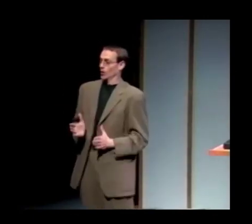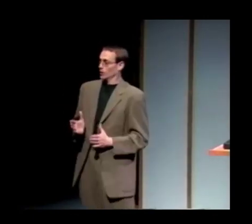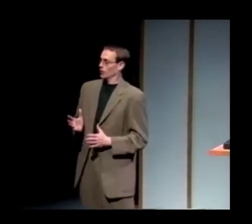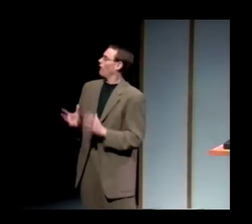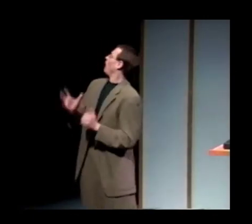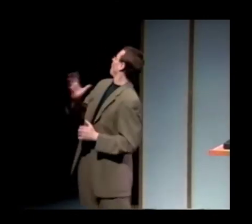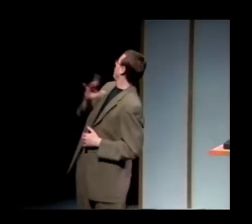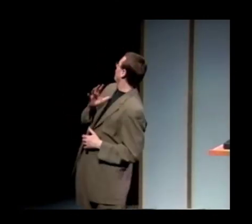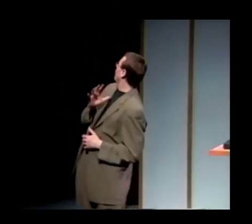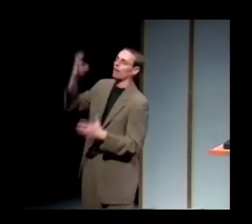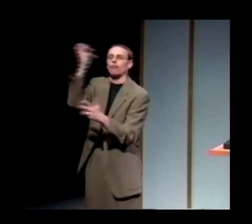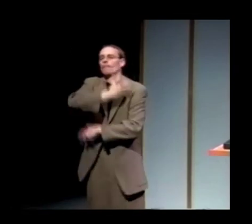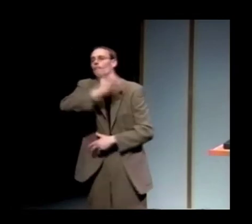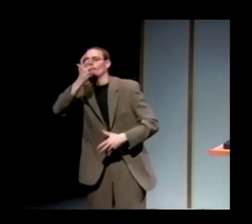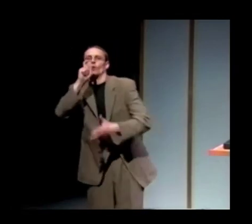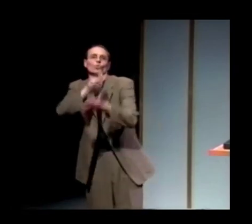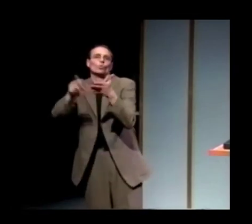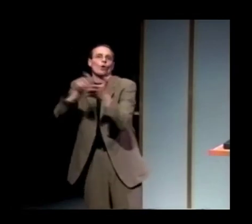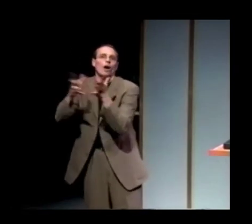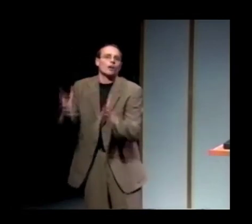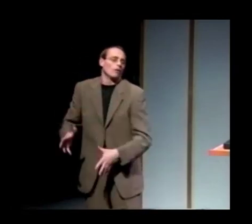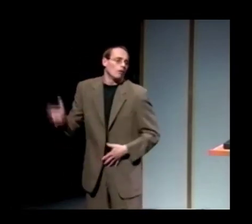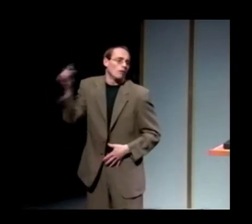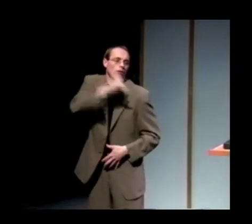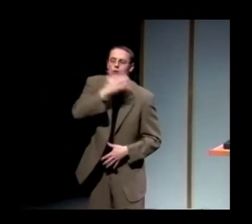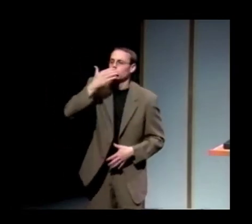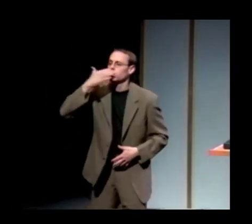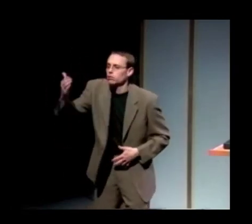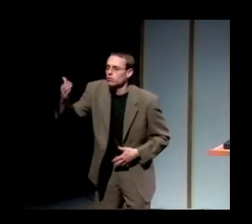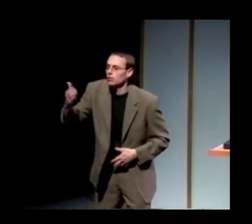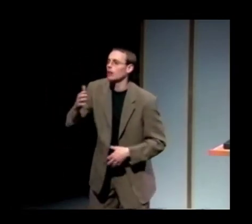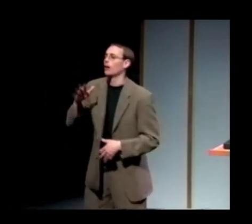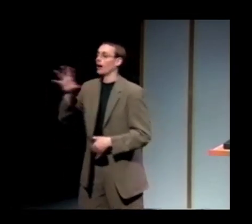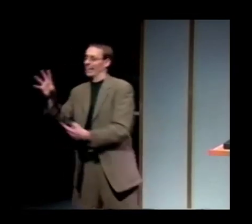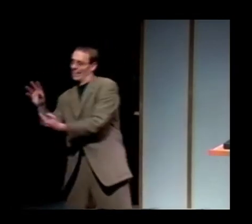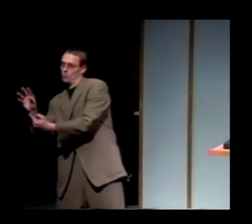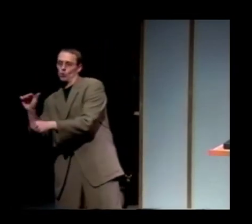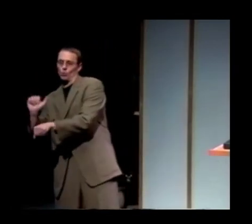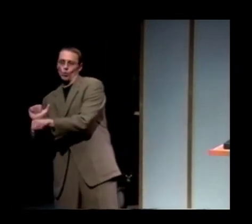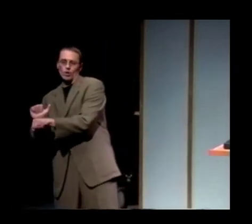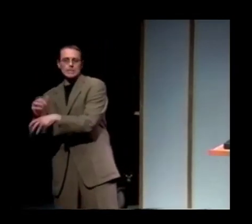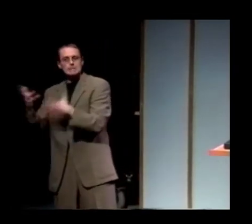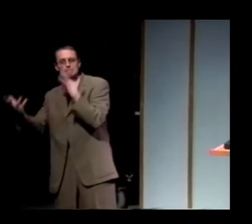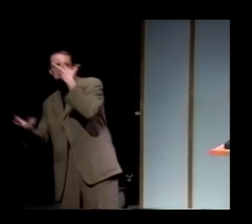MAYBE SOME POETS ARE BEAUTIFUL AS FAR AS WRITING,